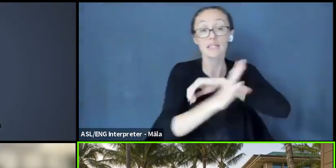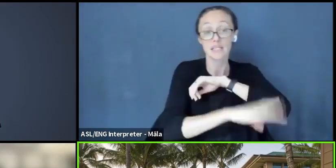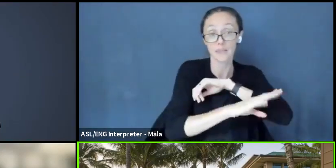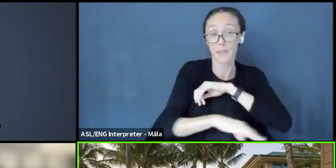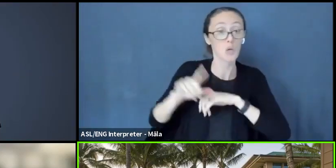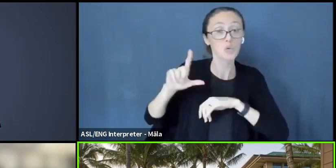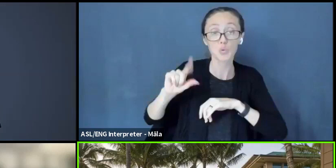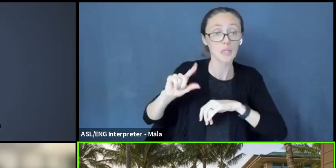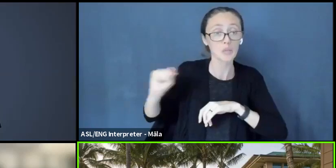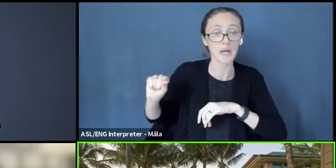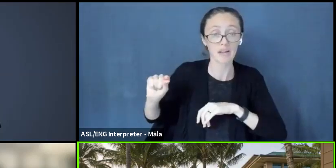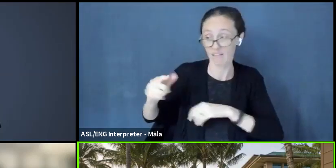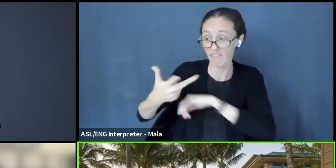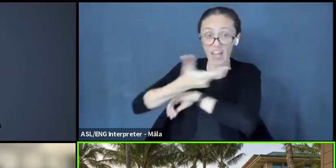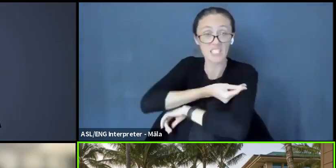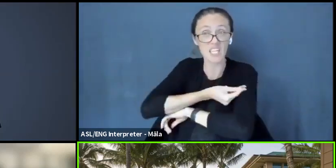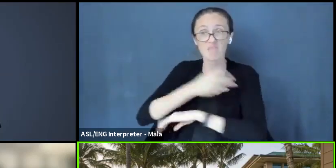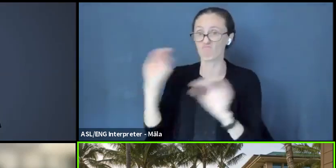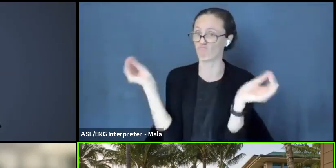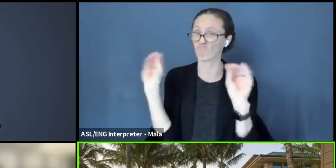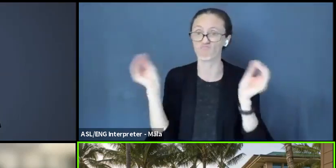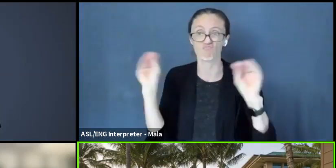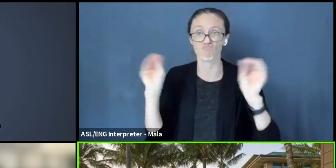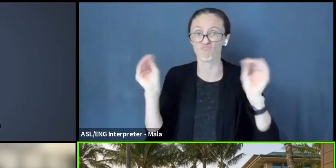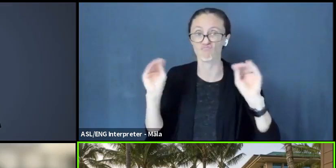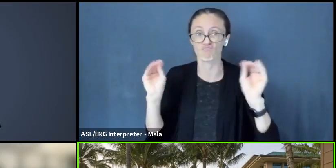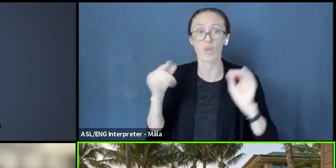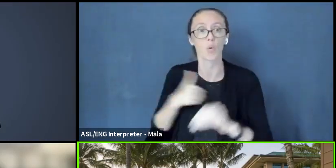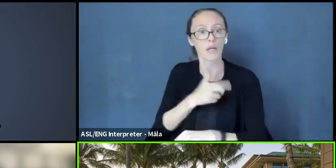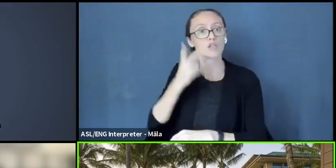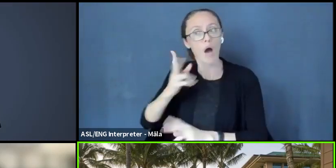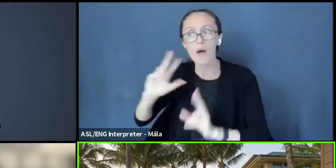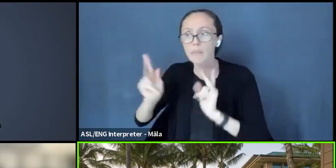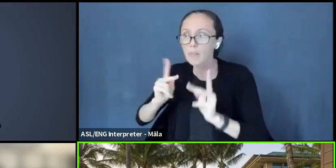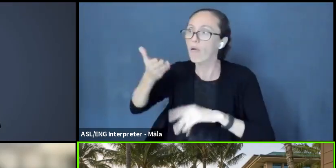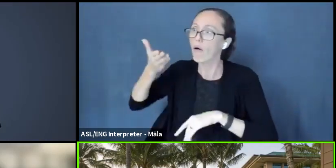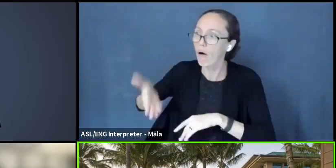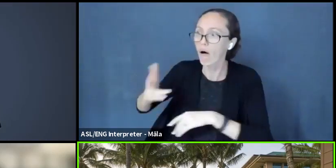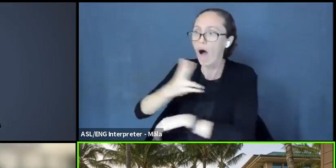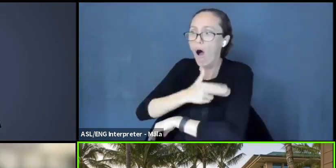So we saw a lot of folks in the hospital. We didn't see that many children in the hospital.